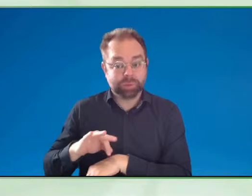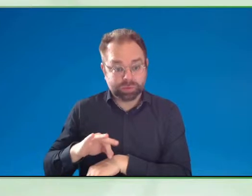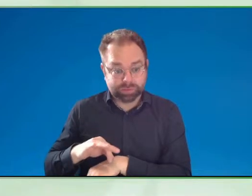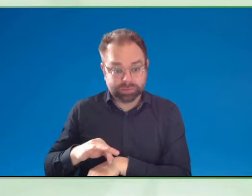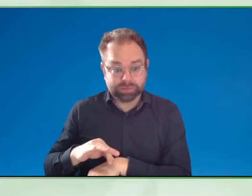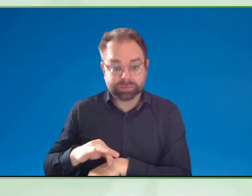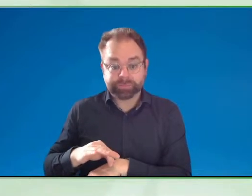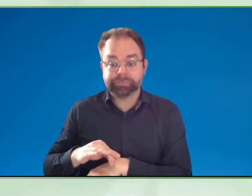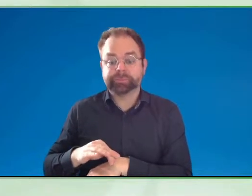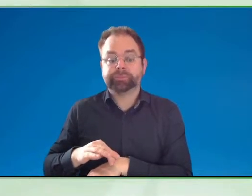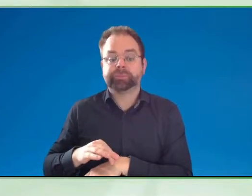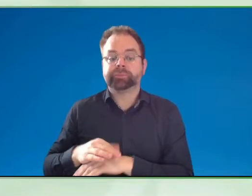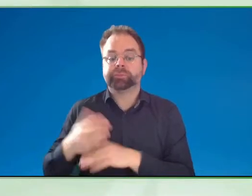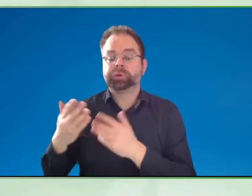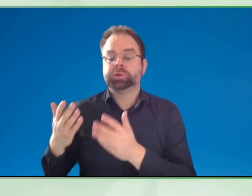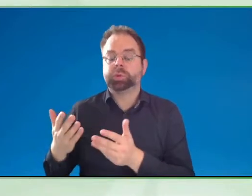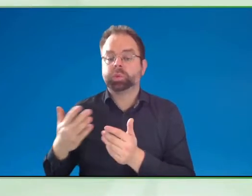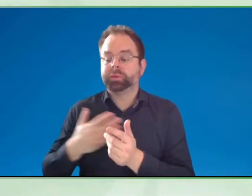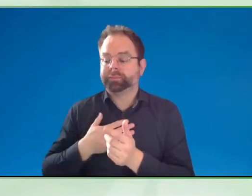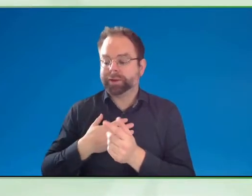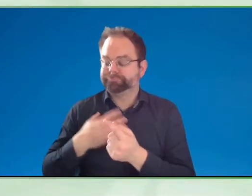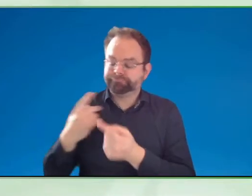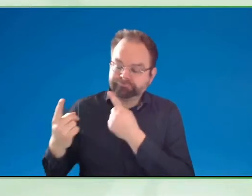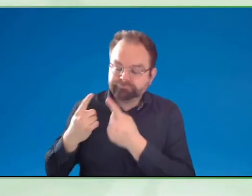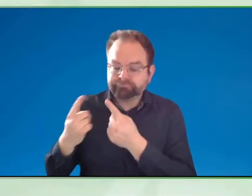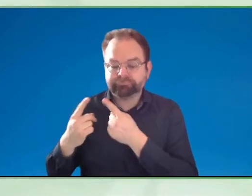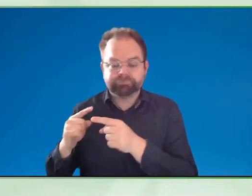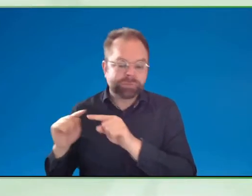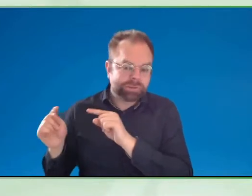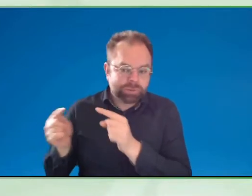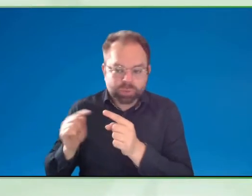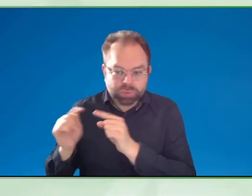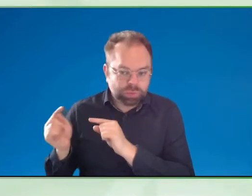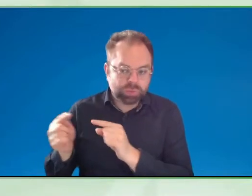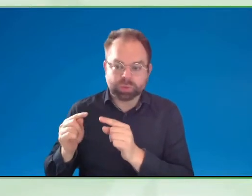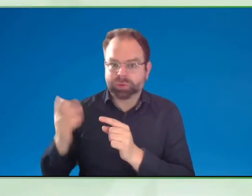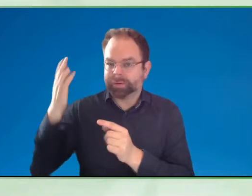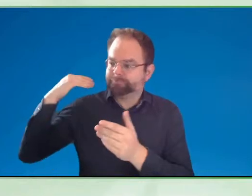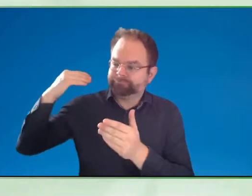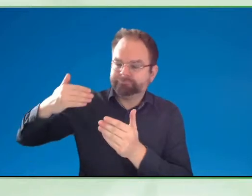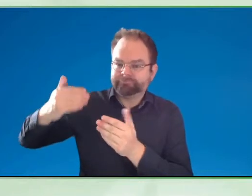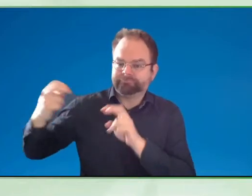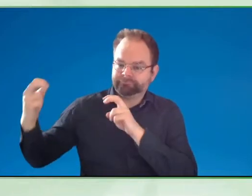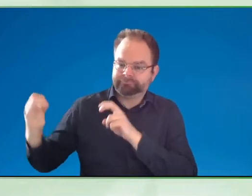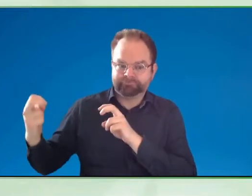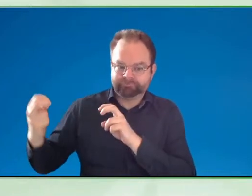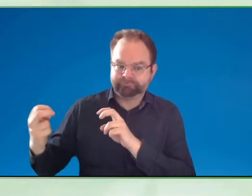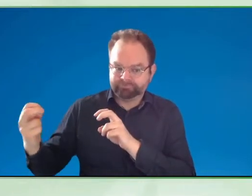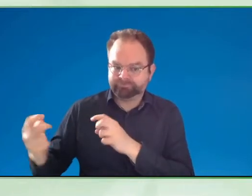would like the visitors here to take away from our discussion.